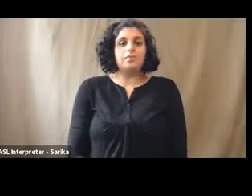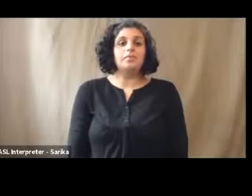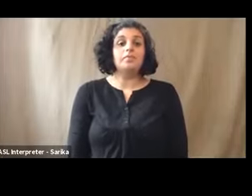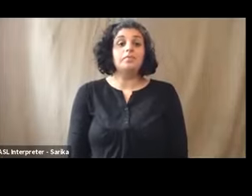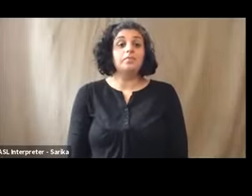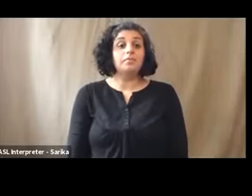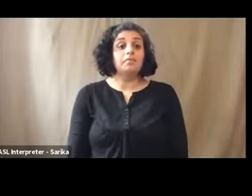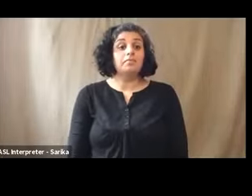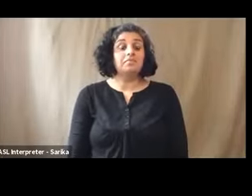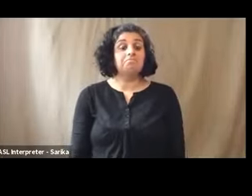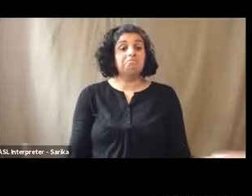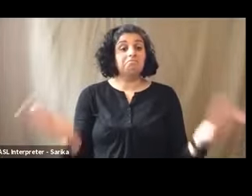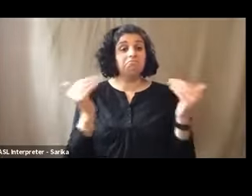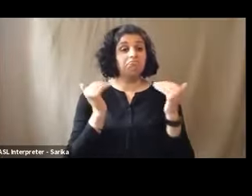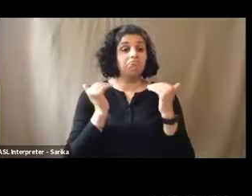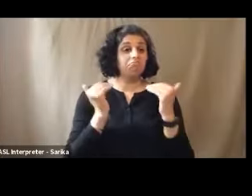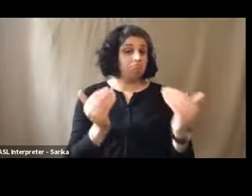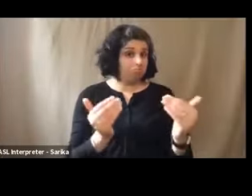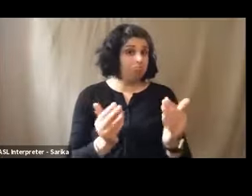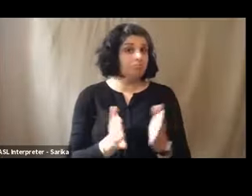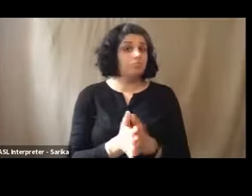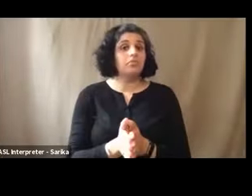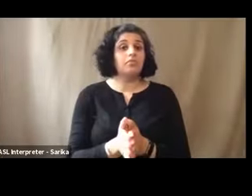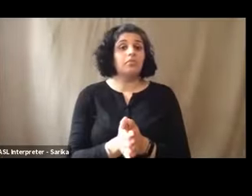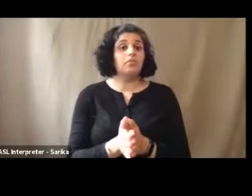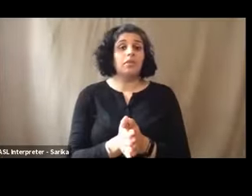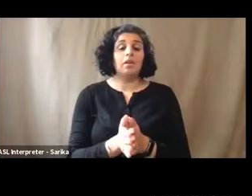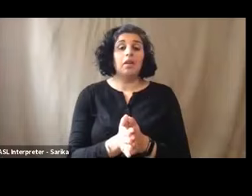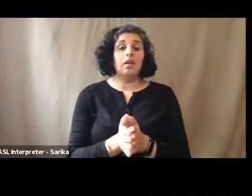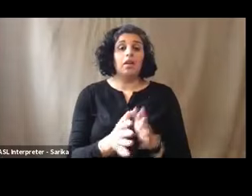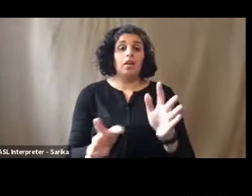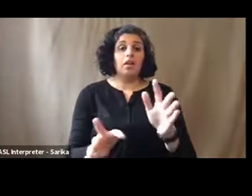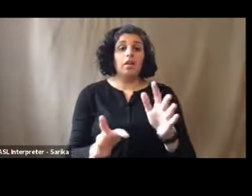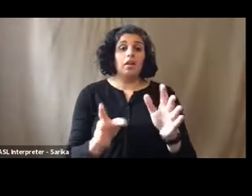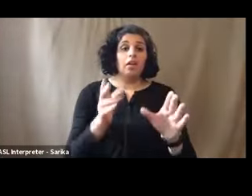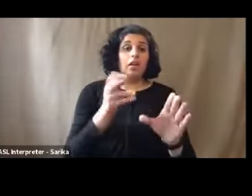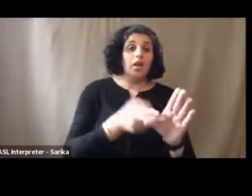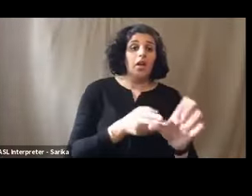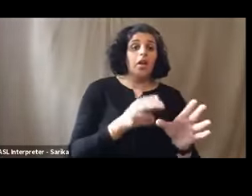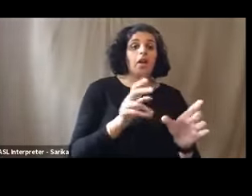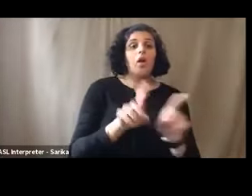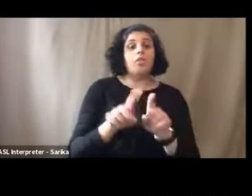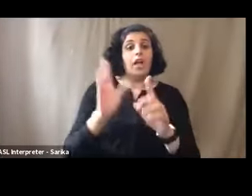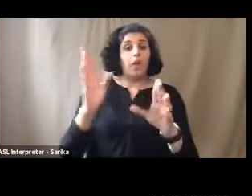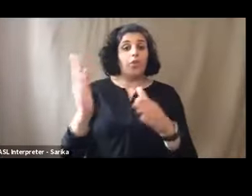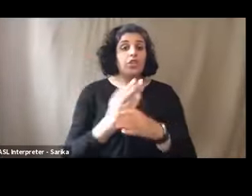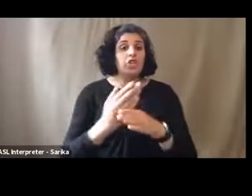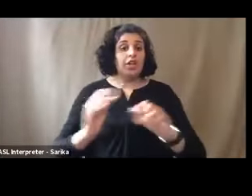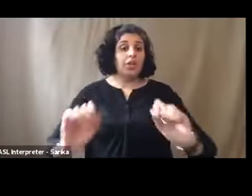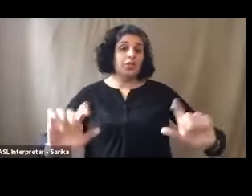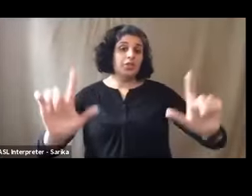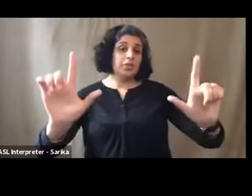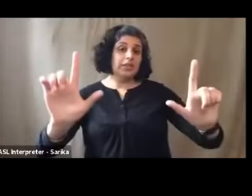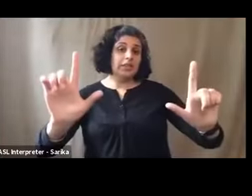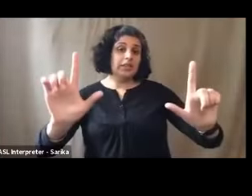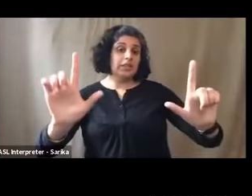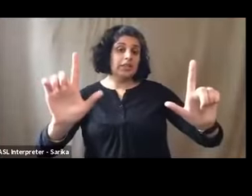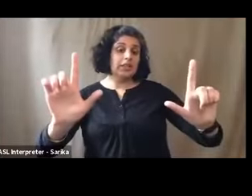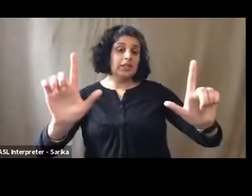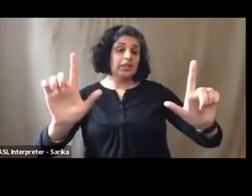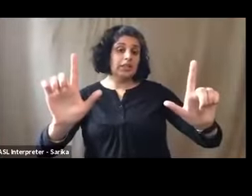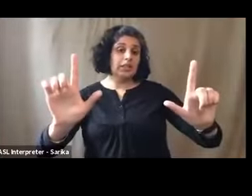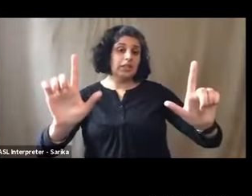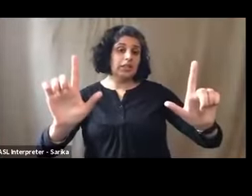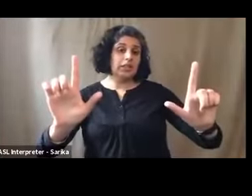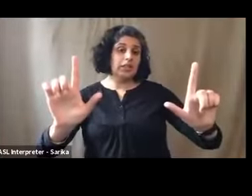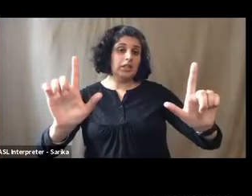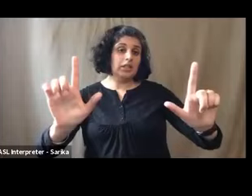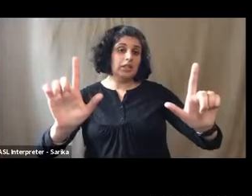Feel free to jump in, and also I'm going to share the screen with an advertisement for